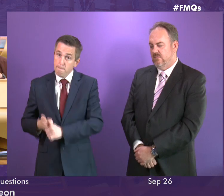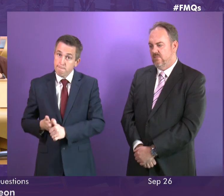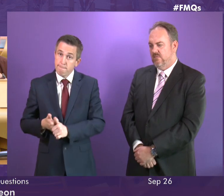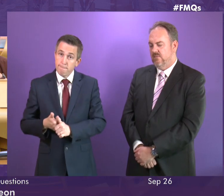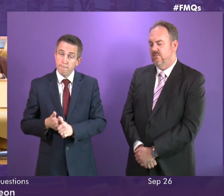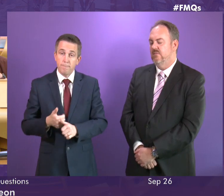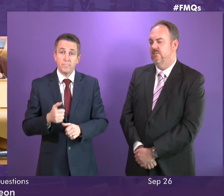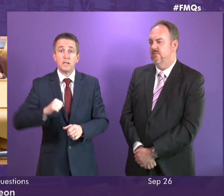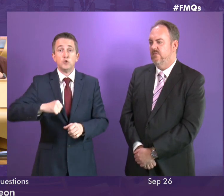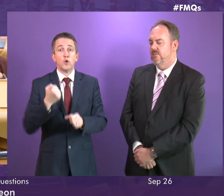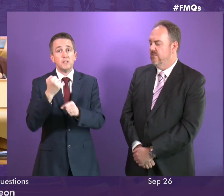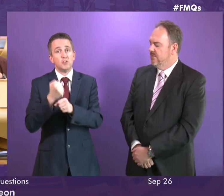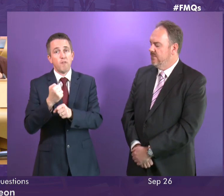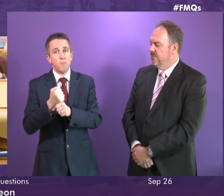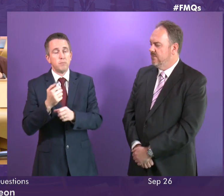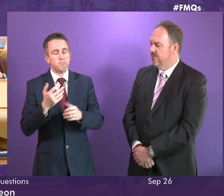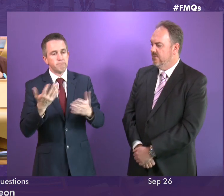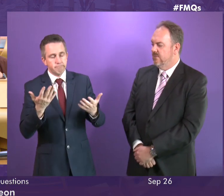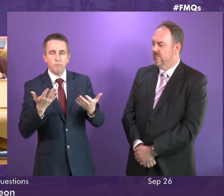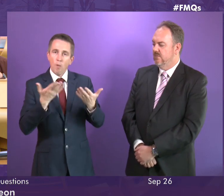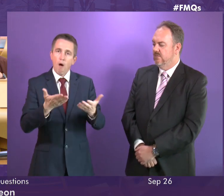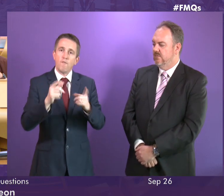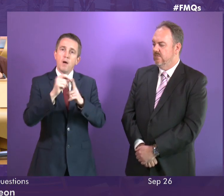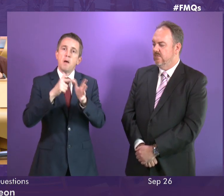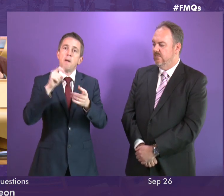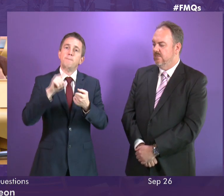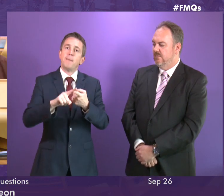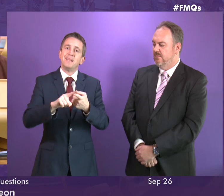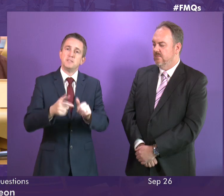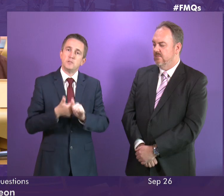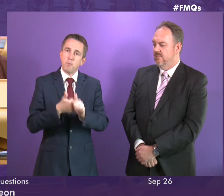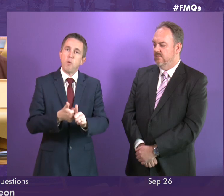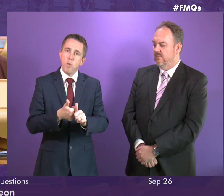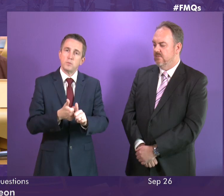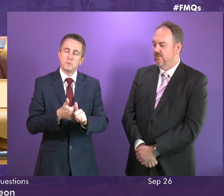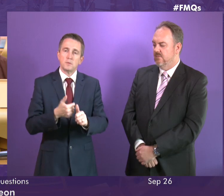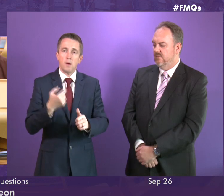From the Government’s perspective, PACE—partnership action for continuing employment—support has been offered to affected employees. In order to reach affected employees, we have